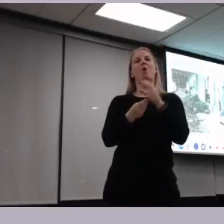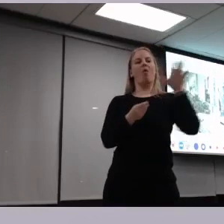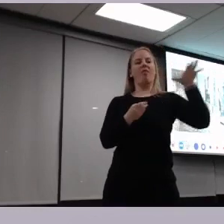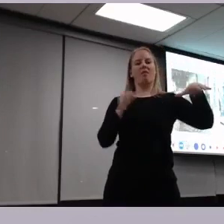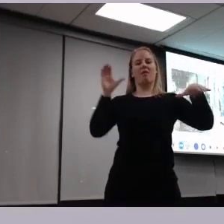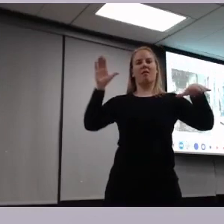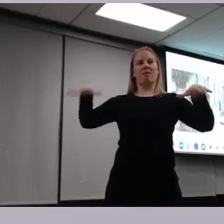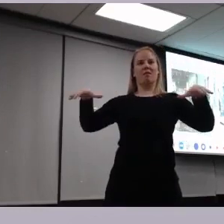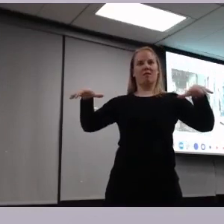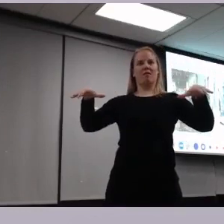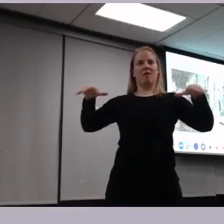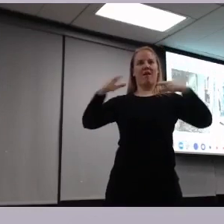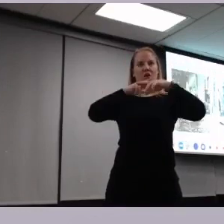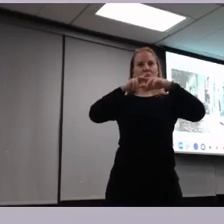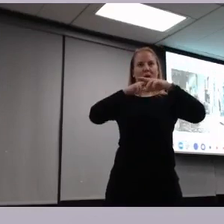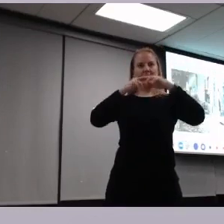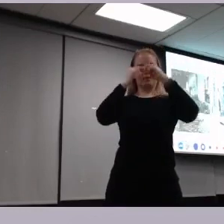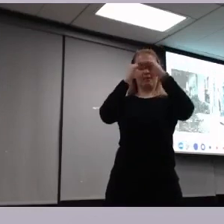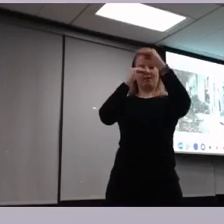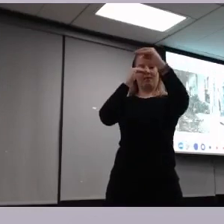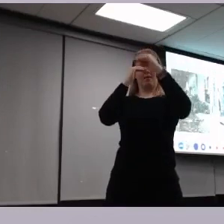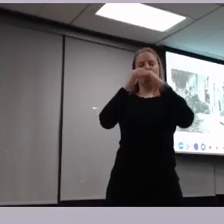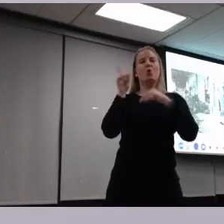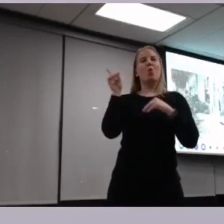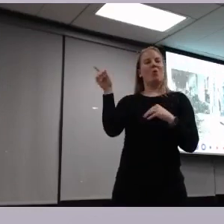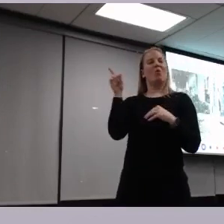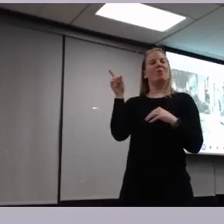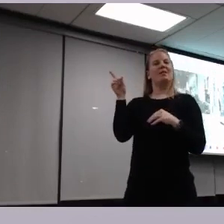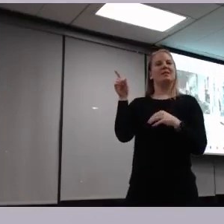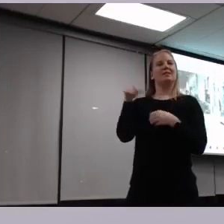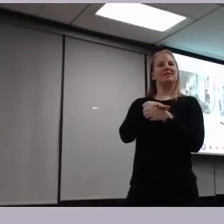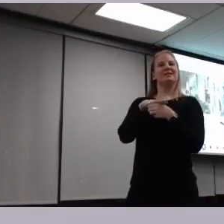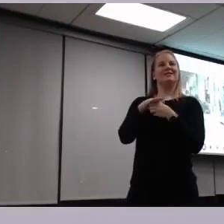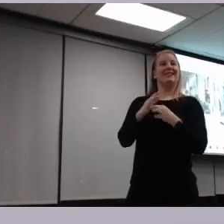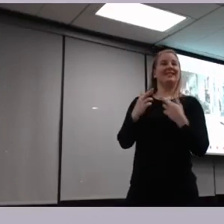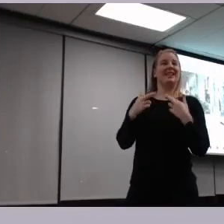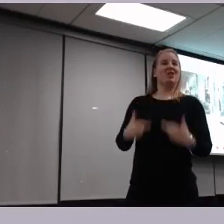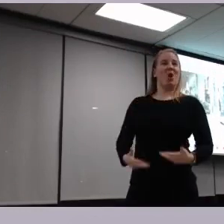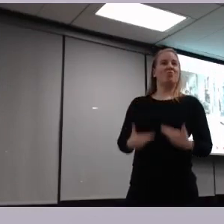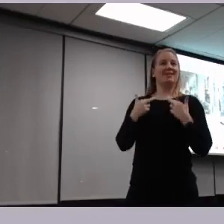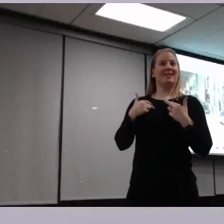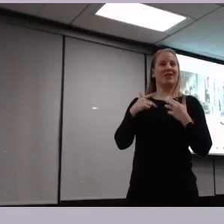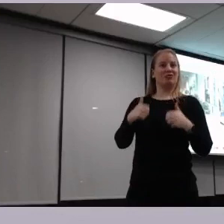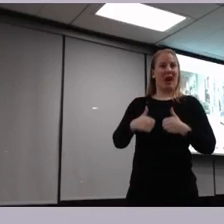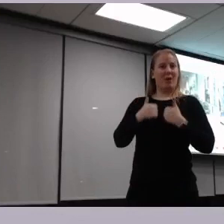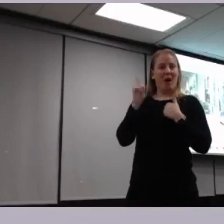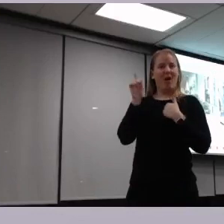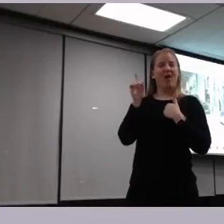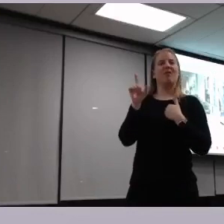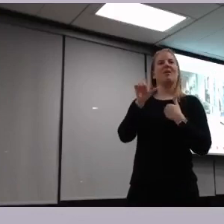The site is located within a residential area in Tokyo. Similarly, it also has a limited sunlight.